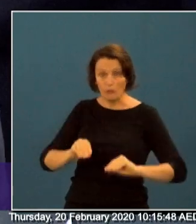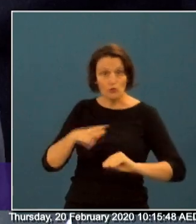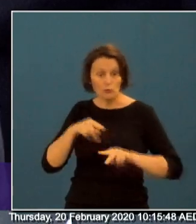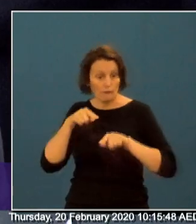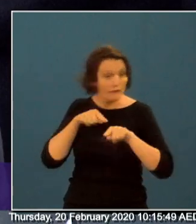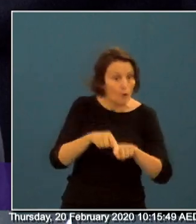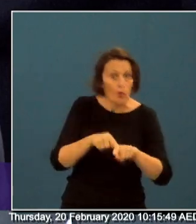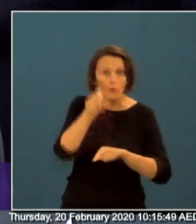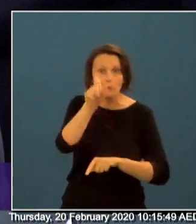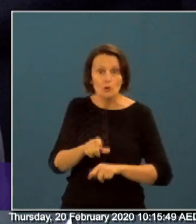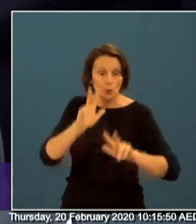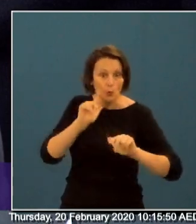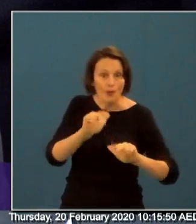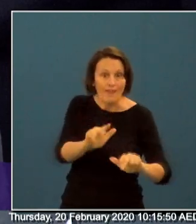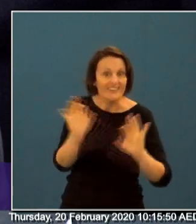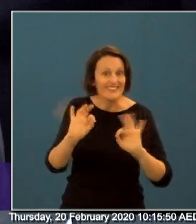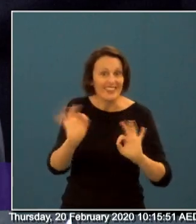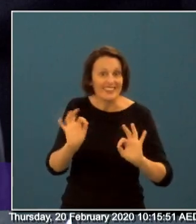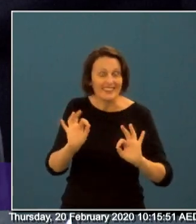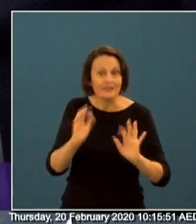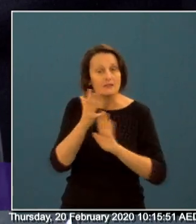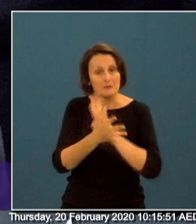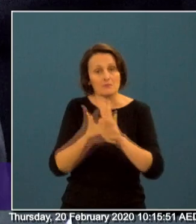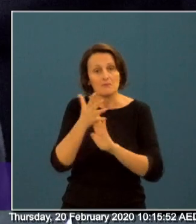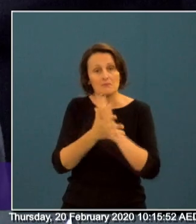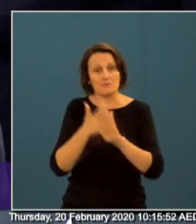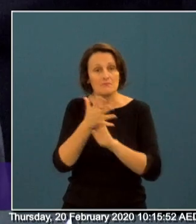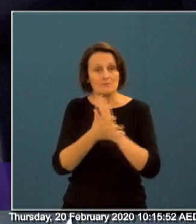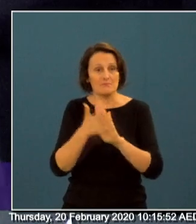then they are treated suboptimally.